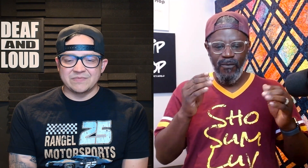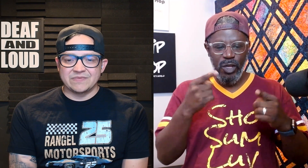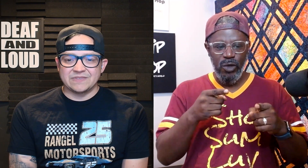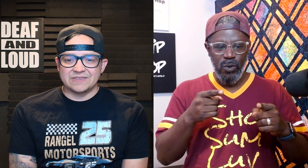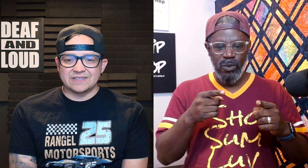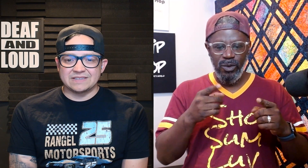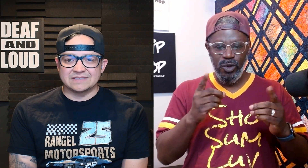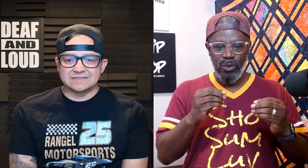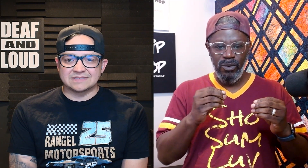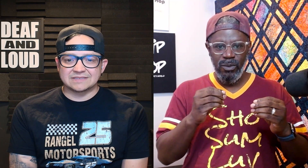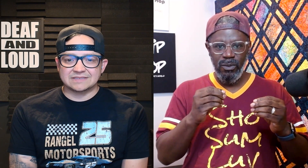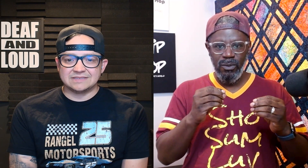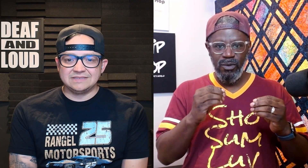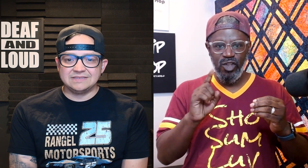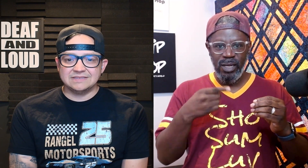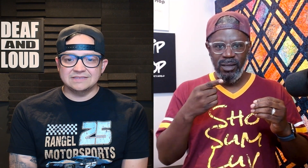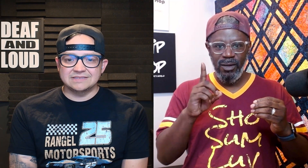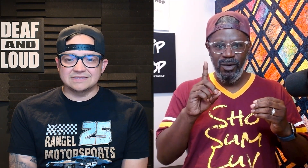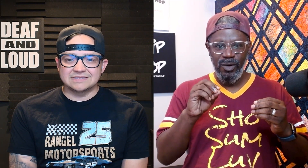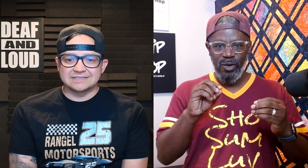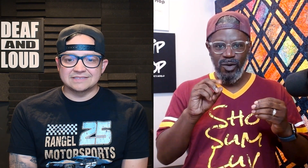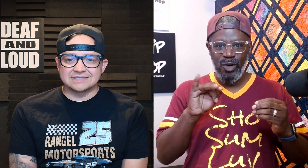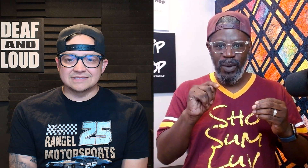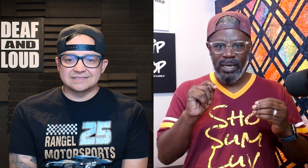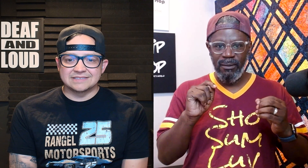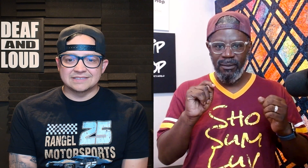for you to just do it. - Yeah.